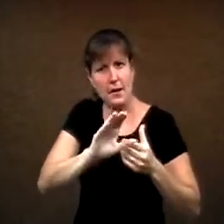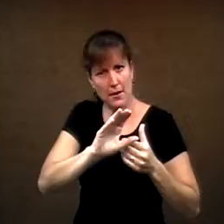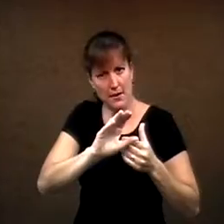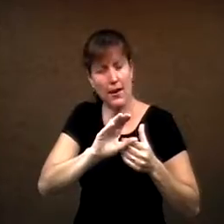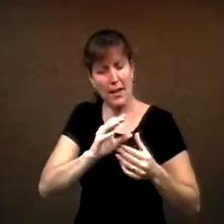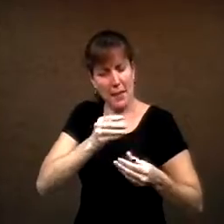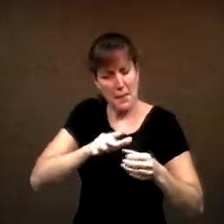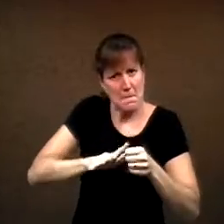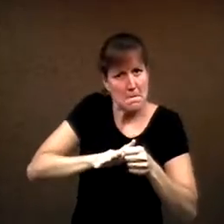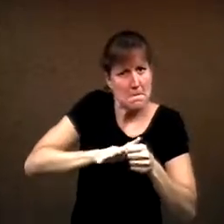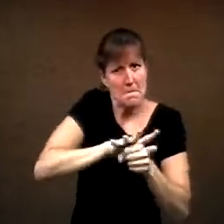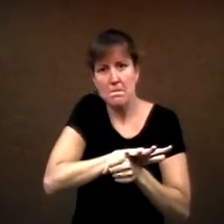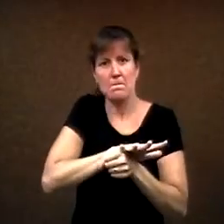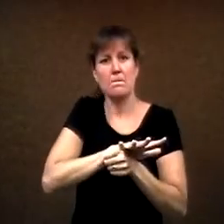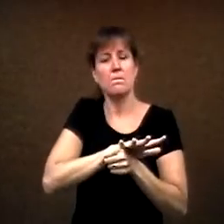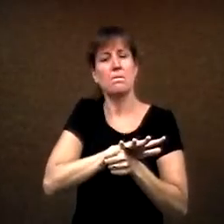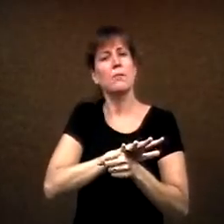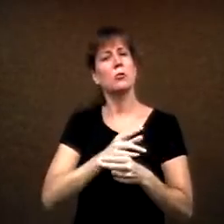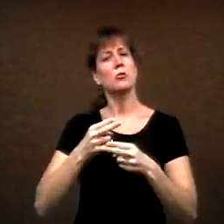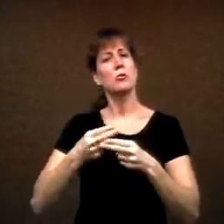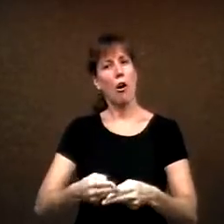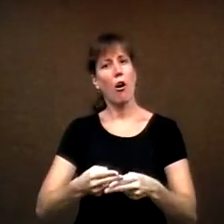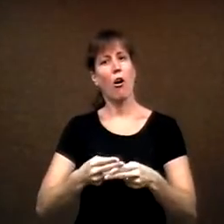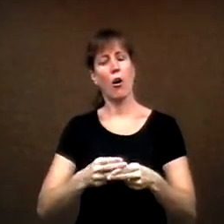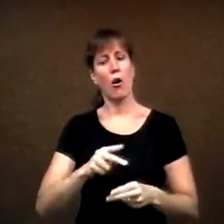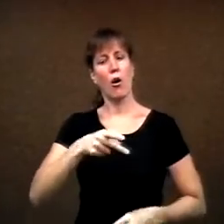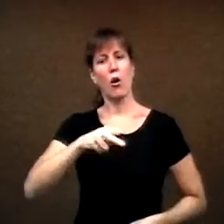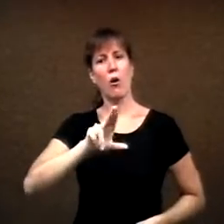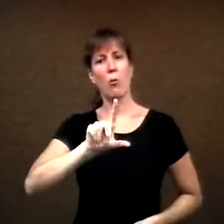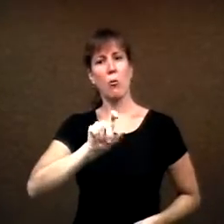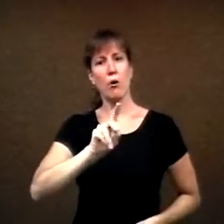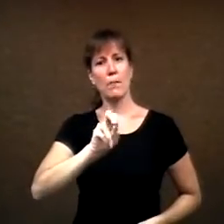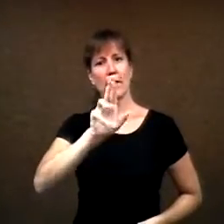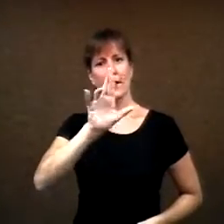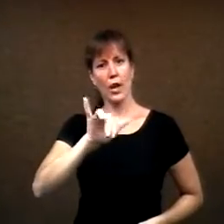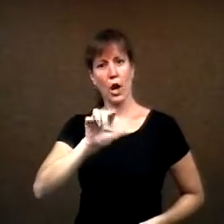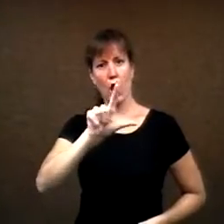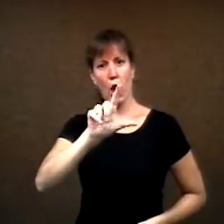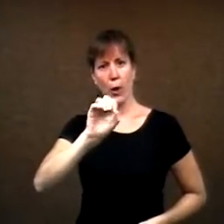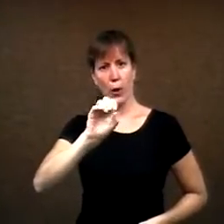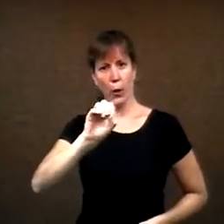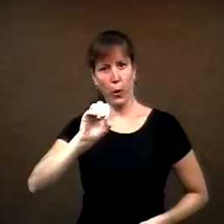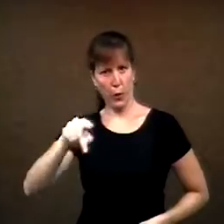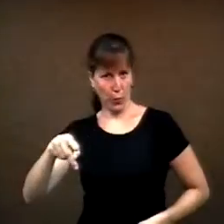This is also called, the 'pulmonary...loop' as opposed to a systemic loop, which would be